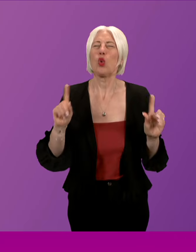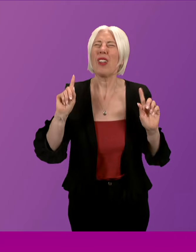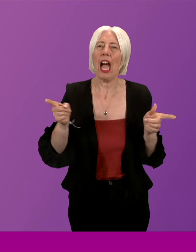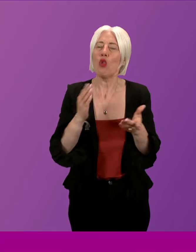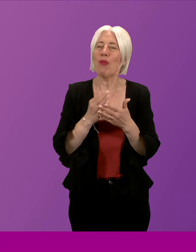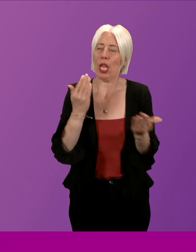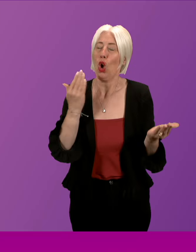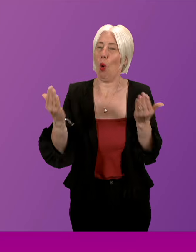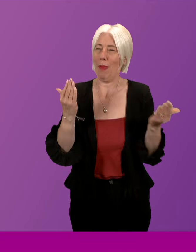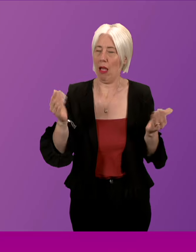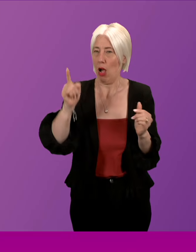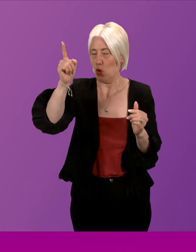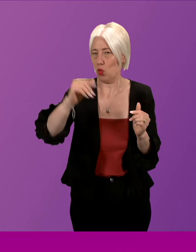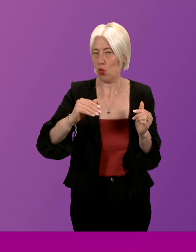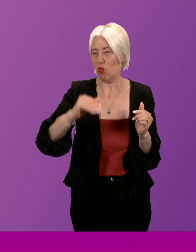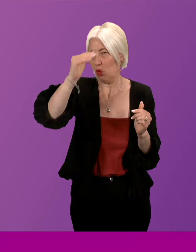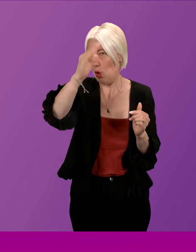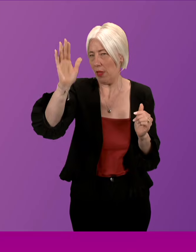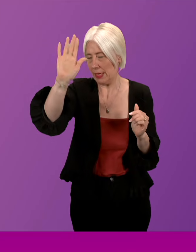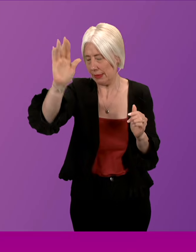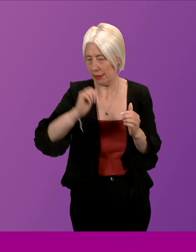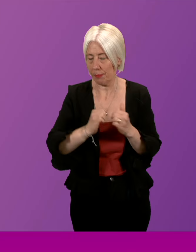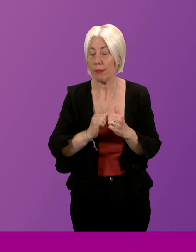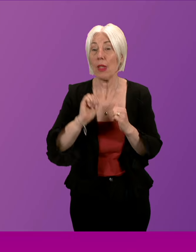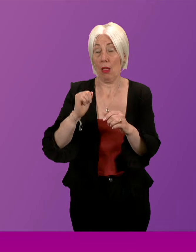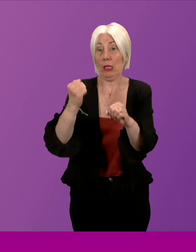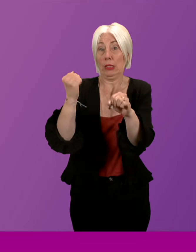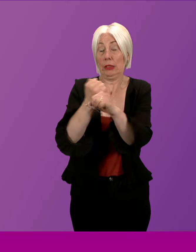The implications of the construction issues around the Queen Elizabeth